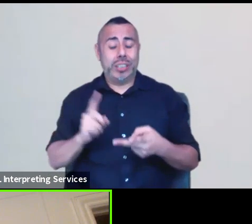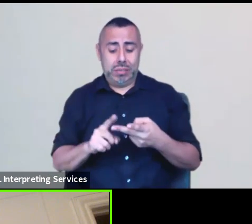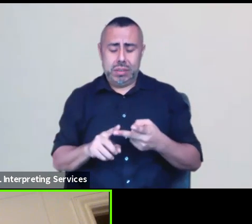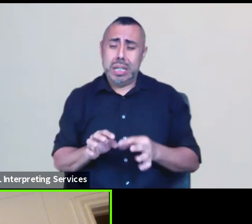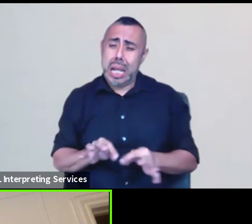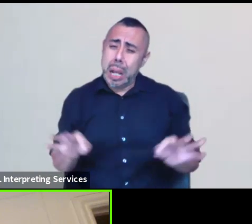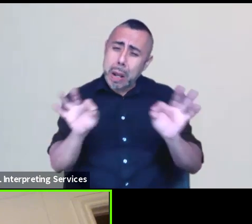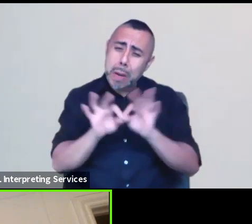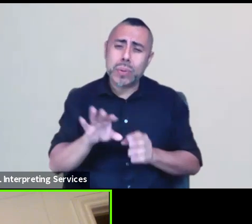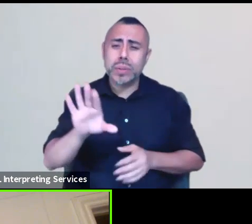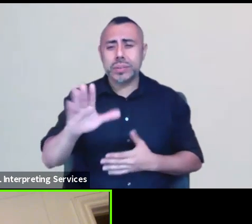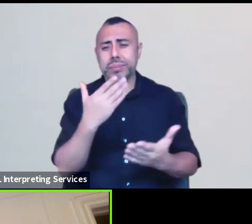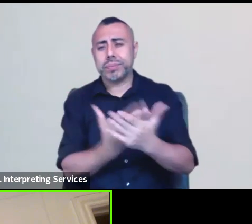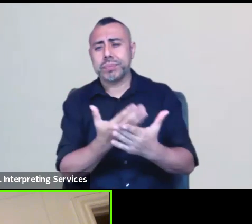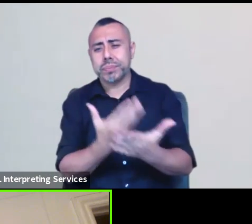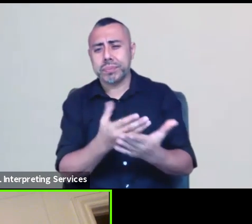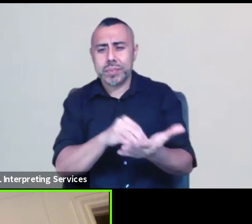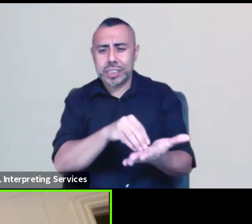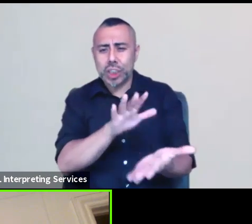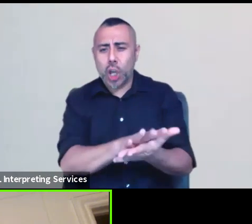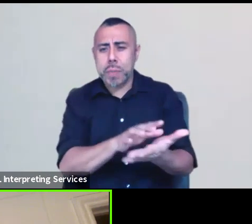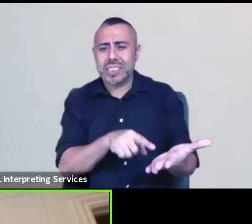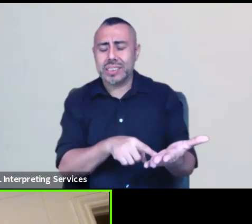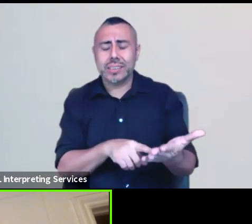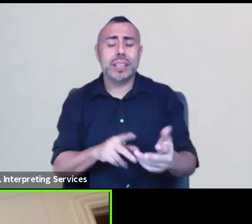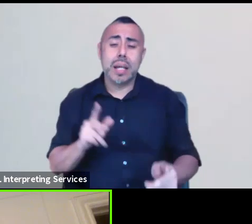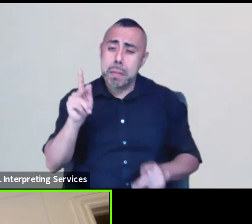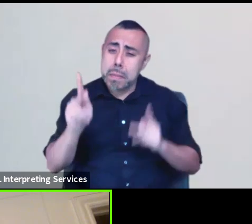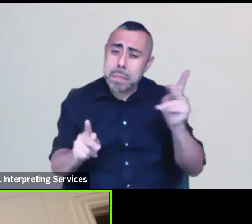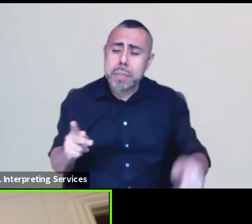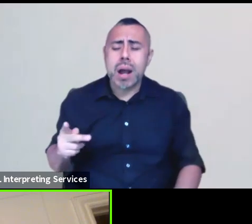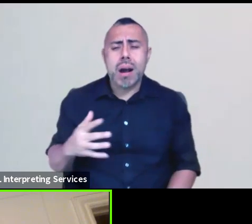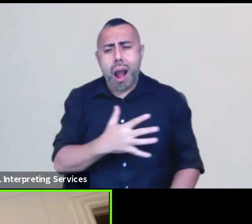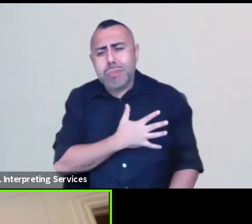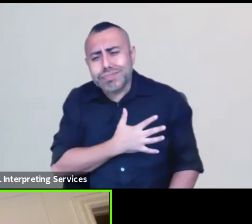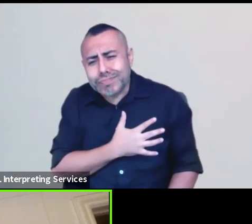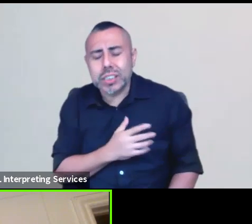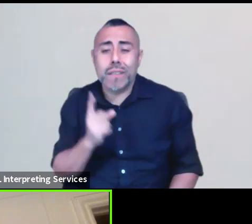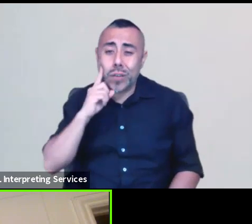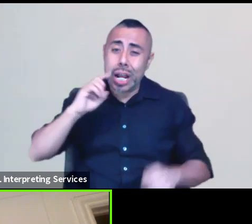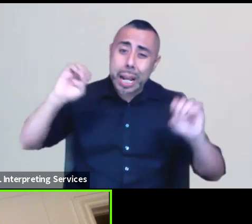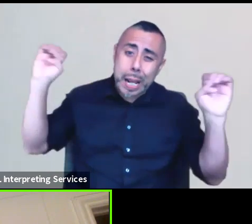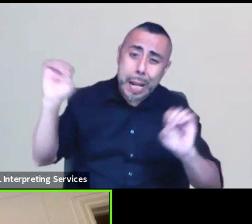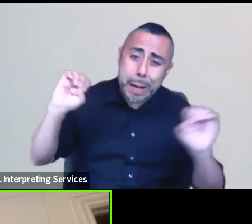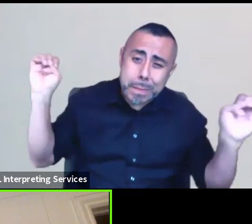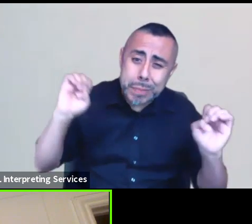People are very sympathetic when it comes to emergency grants, but they still need to make their decisions